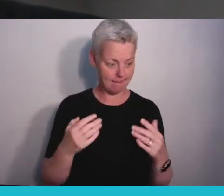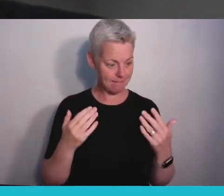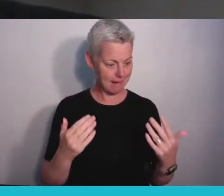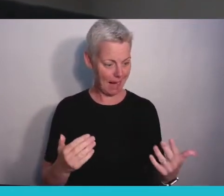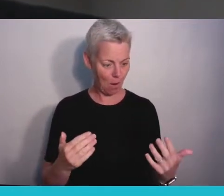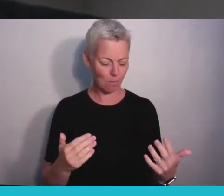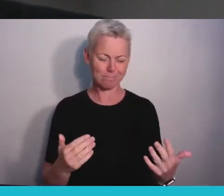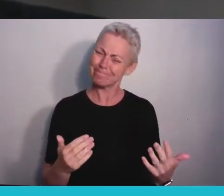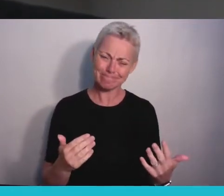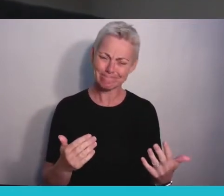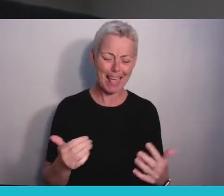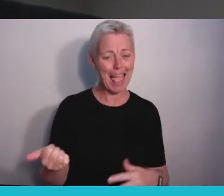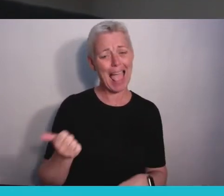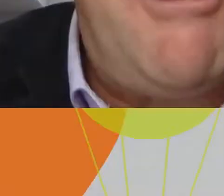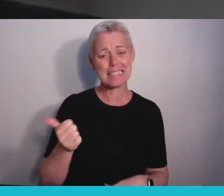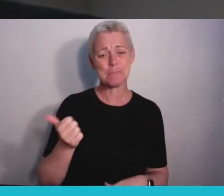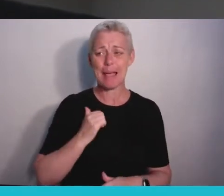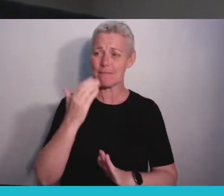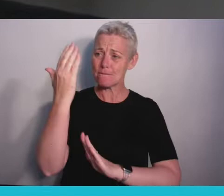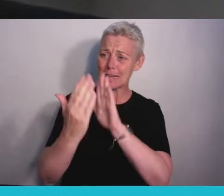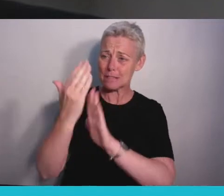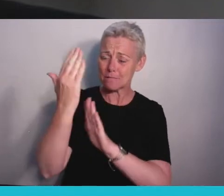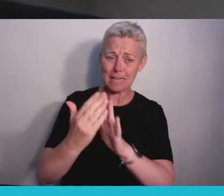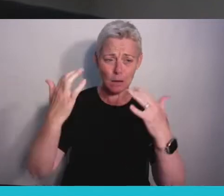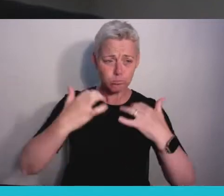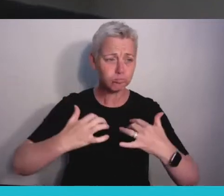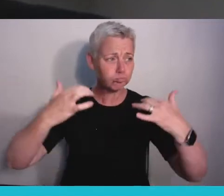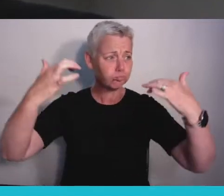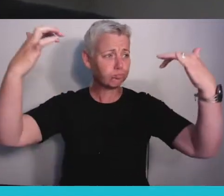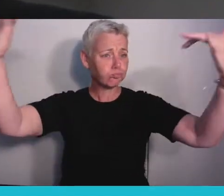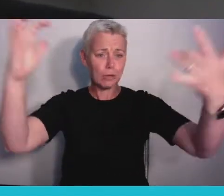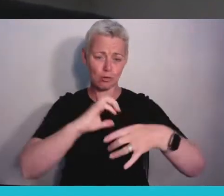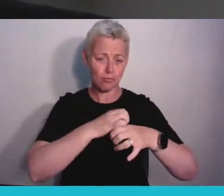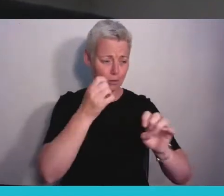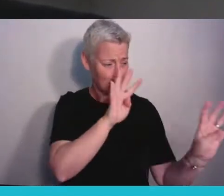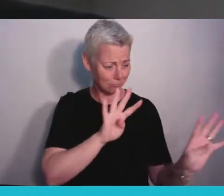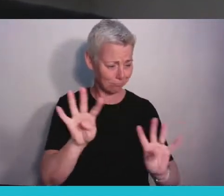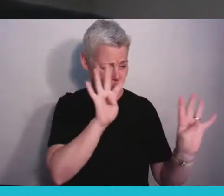you in person to your graduation ceremonies this month. Instead, we are here together